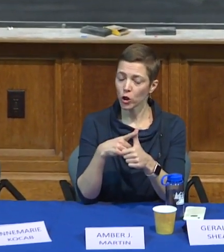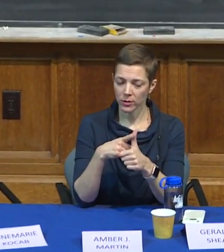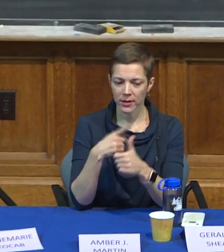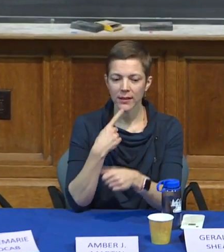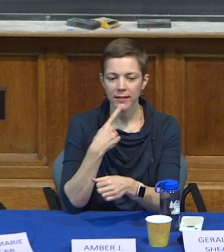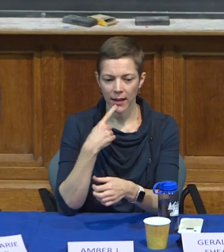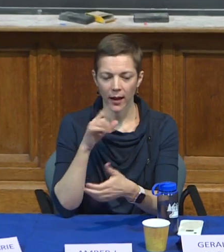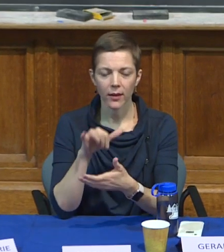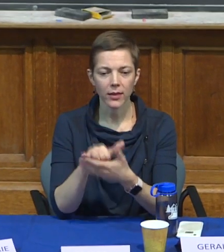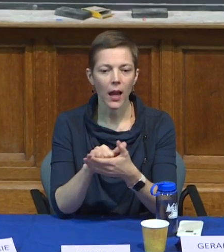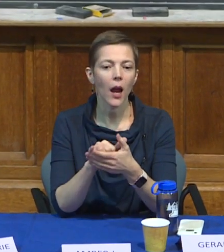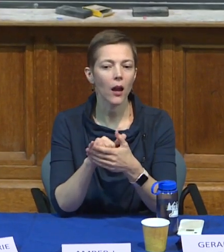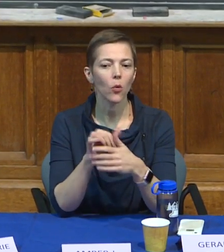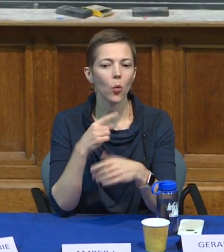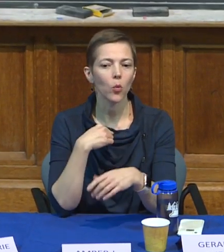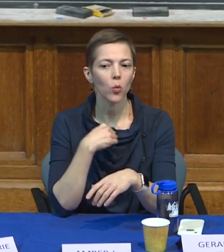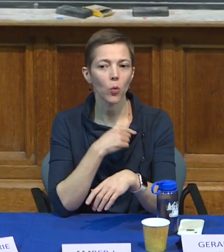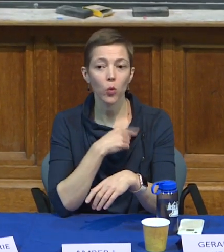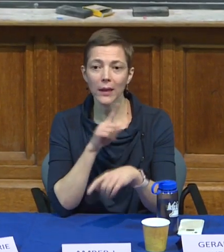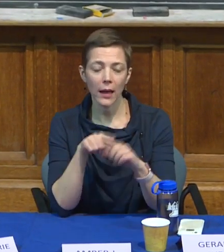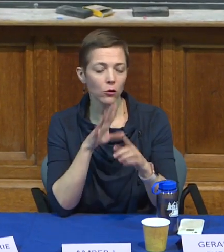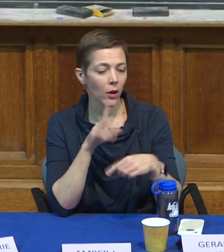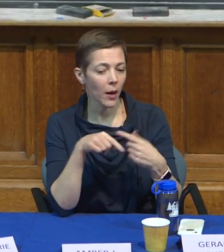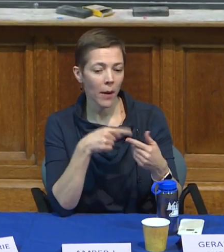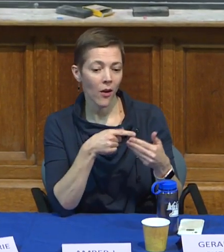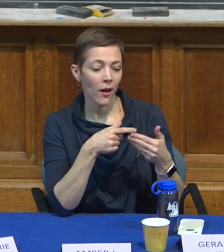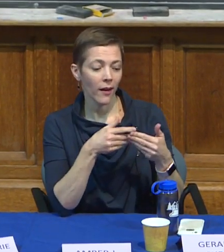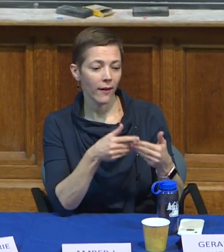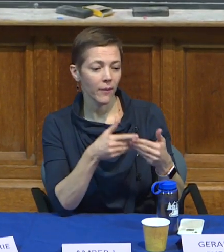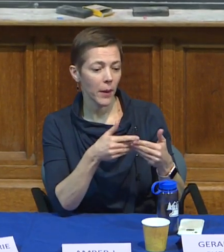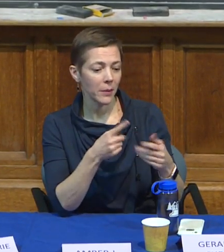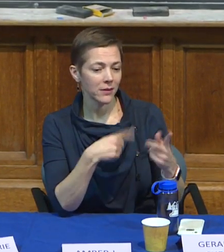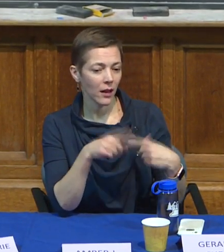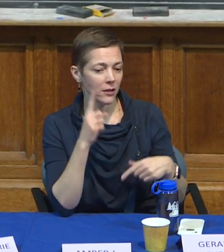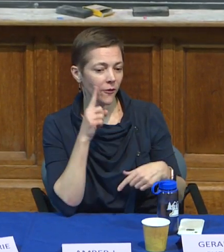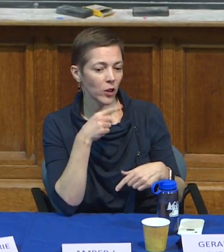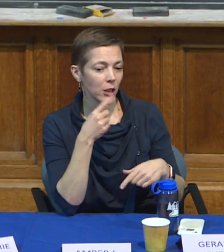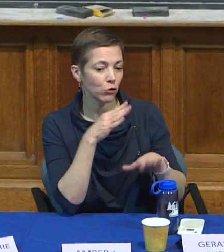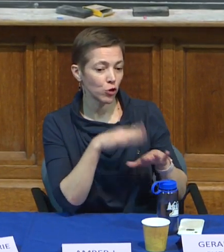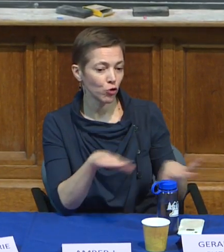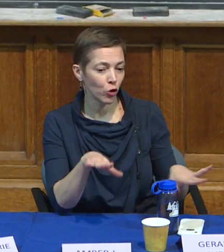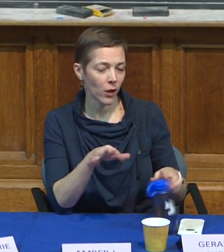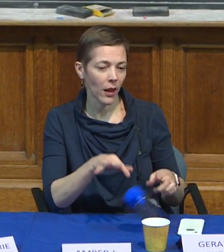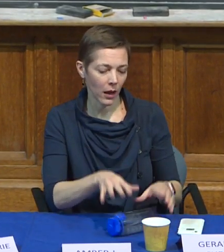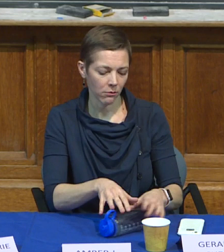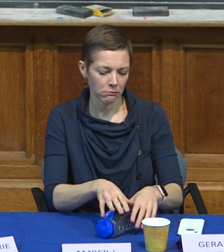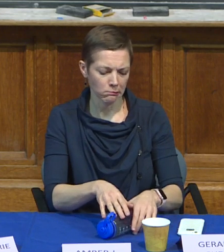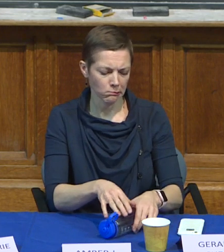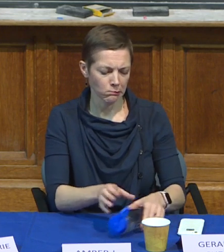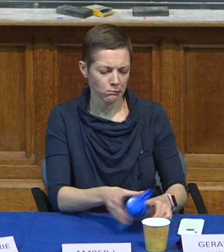without first saying that we can't talk about baby signs for hearing children,